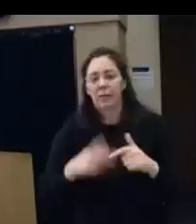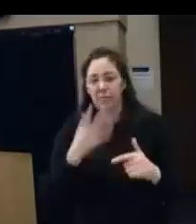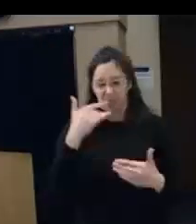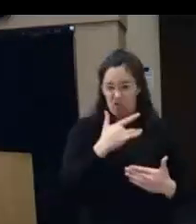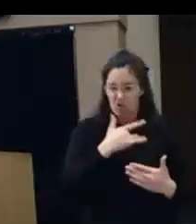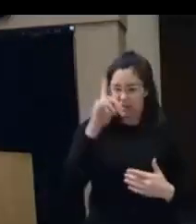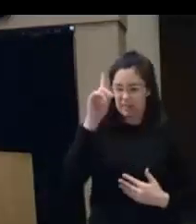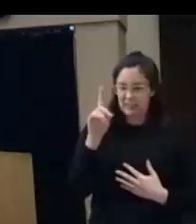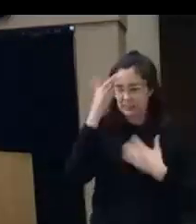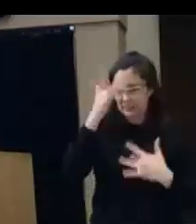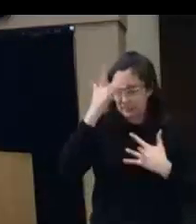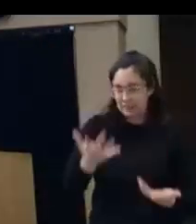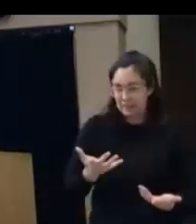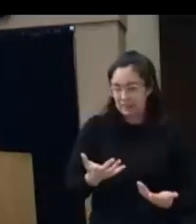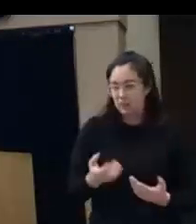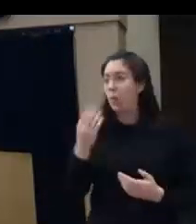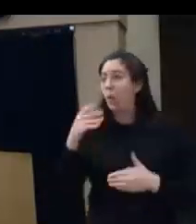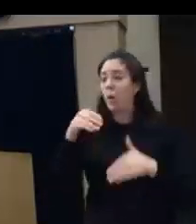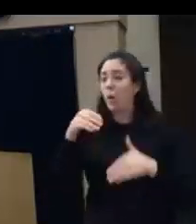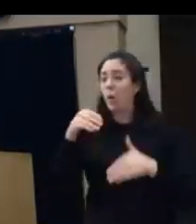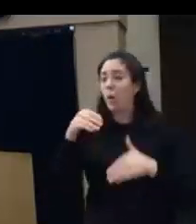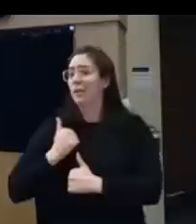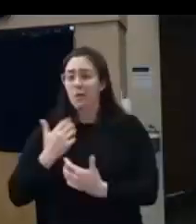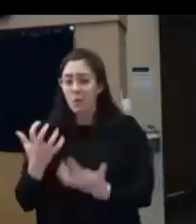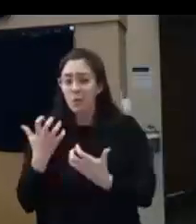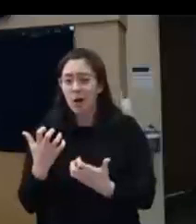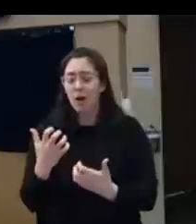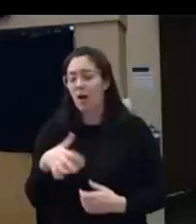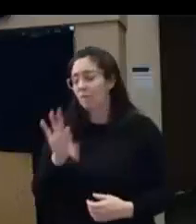I wanted to I wanted to go into the military and once I found out I was ineligible I did